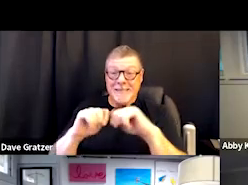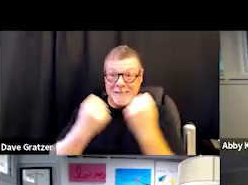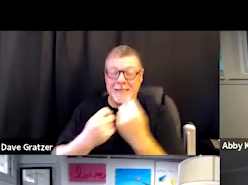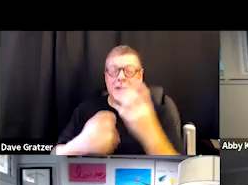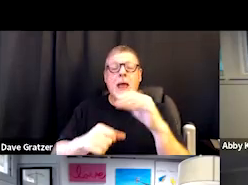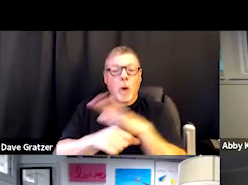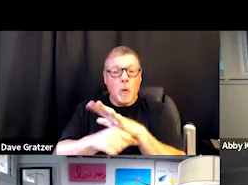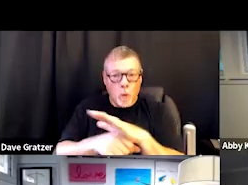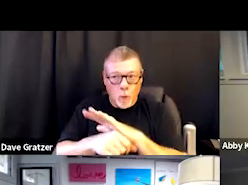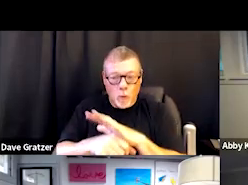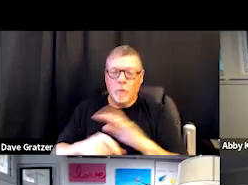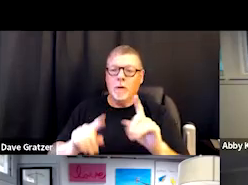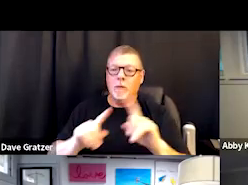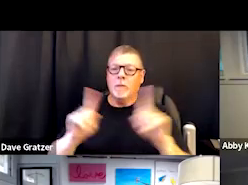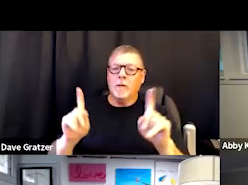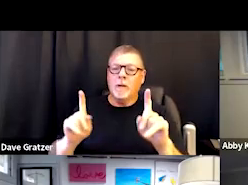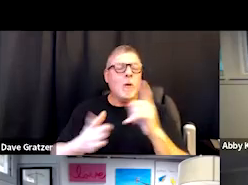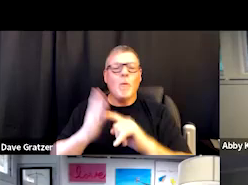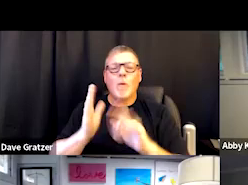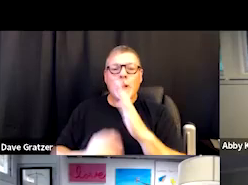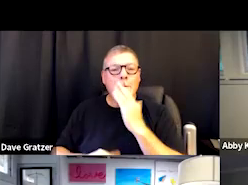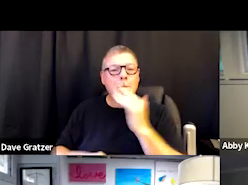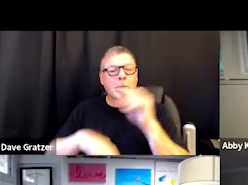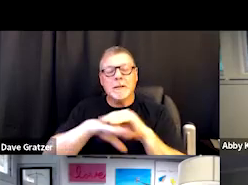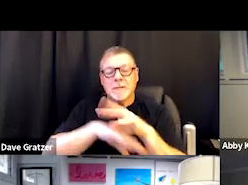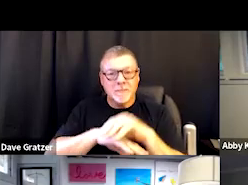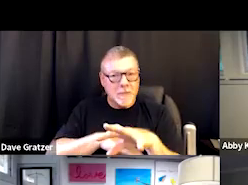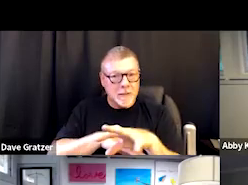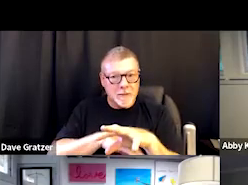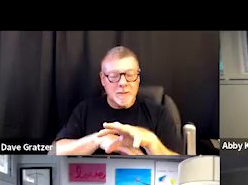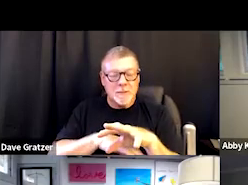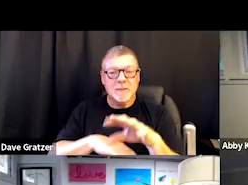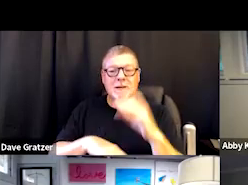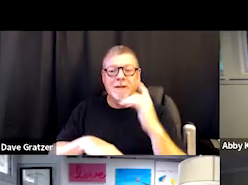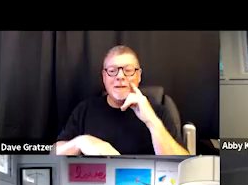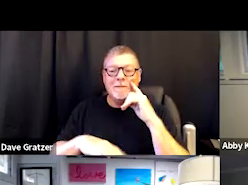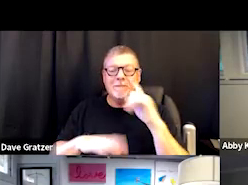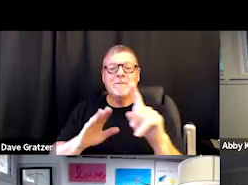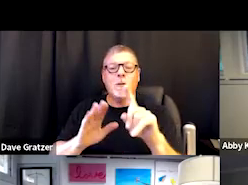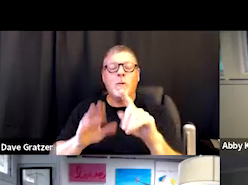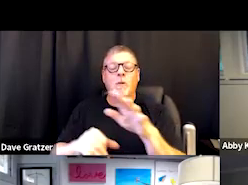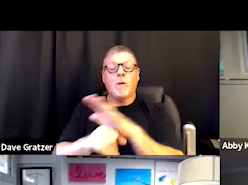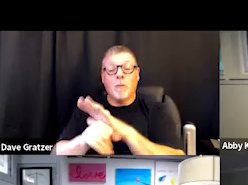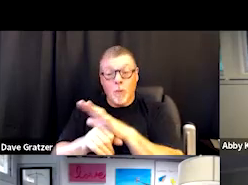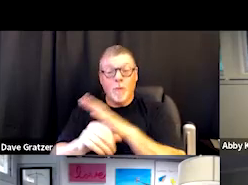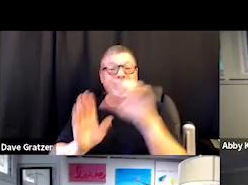but what would be your best advice for state team leads and local leads, and really folks on this call